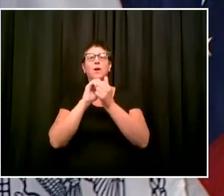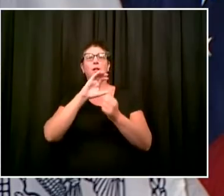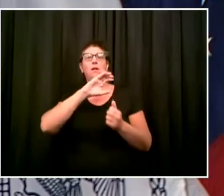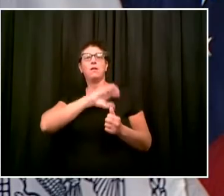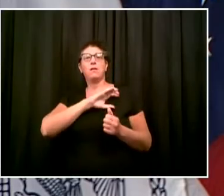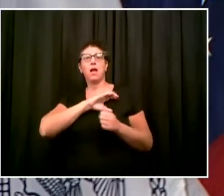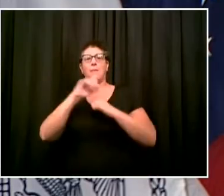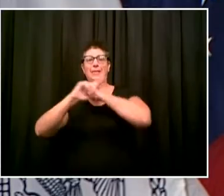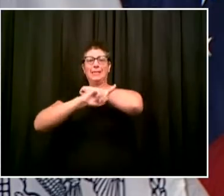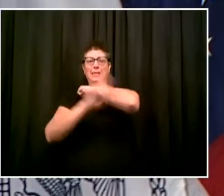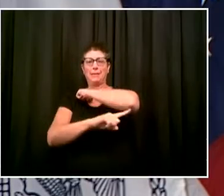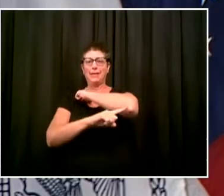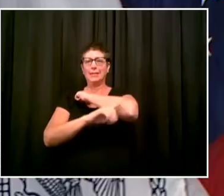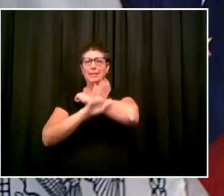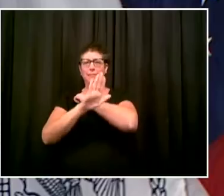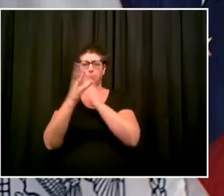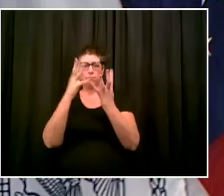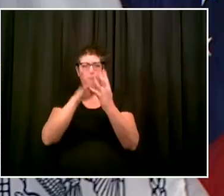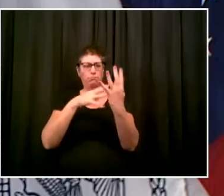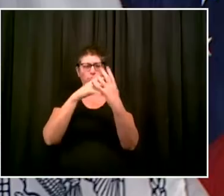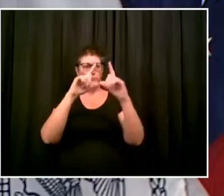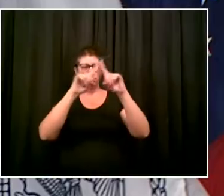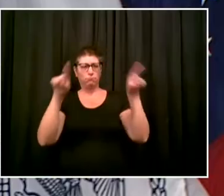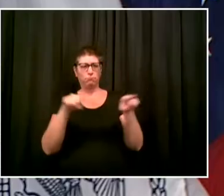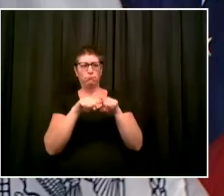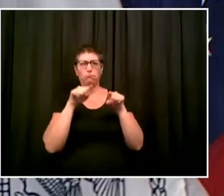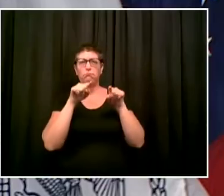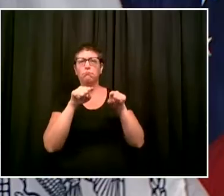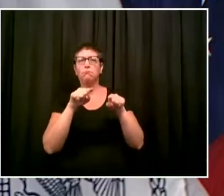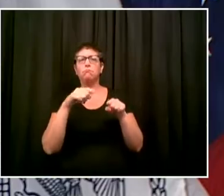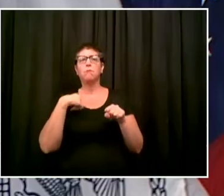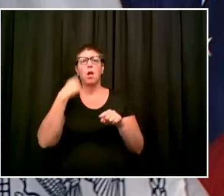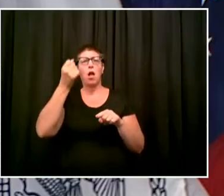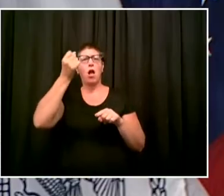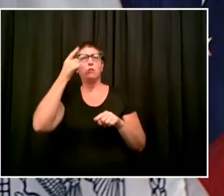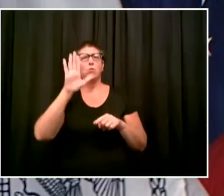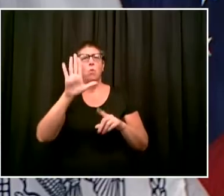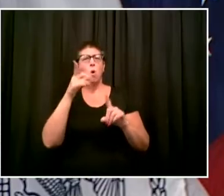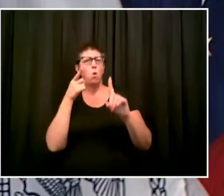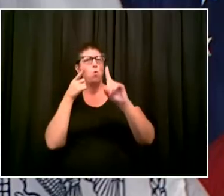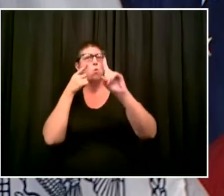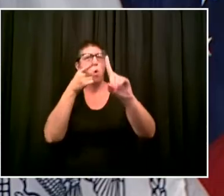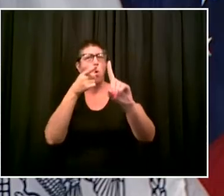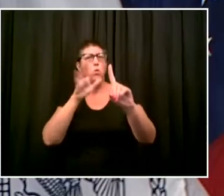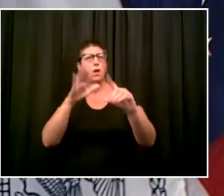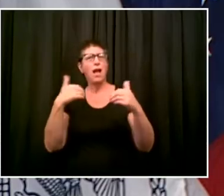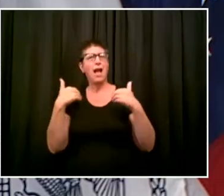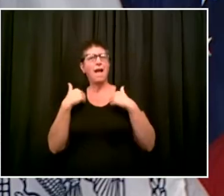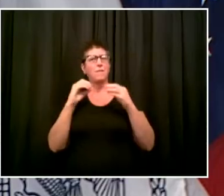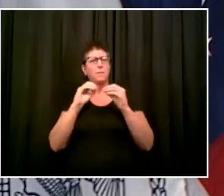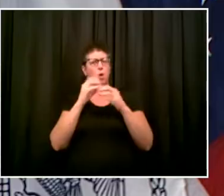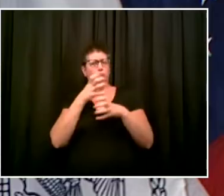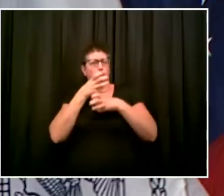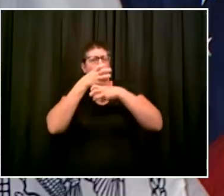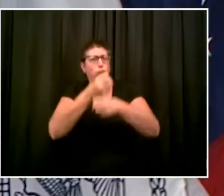ALSO WANT TO ASK THE COMMISSIONER THIS QUESTION. SO, I KNOW THAT THE GOAL IS TO INCREASE THE TRUST THAT PEOPLE HAVE IN THE NYPBD Y BEING MORE TRANSPARENT, BUT